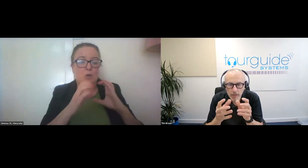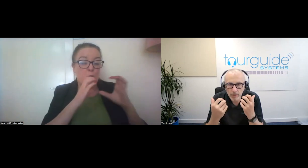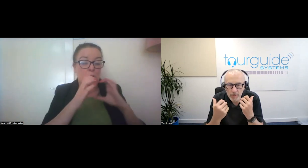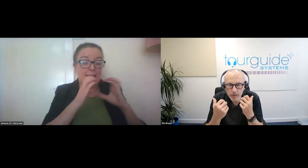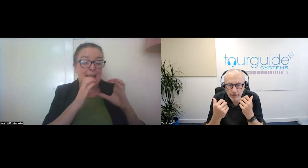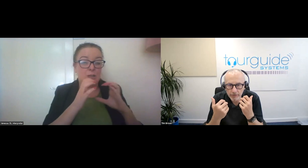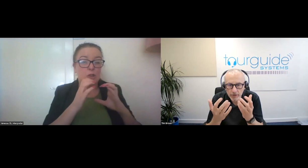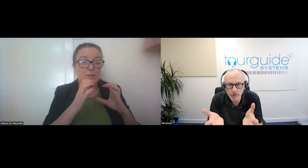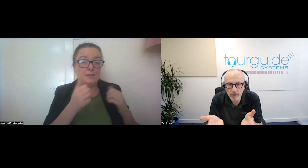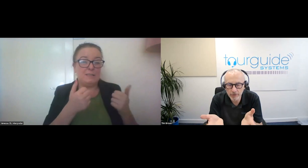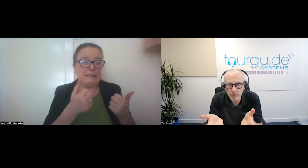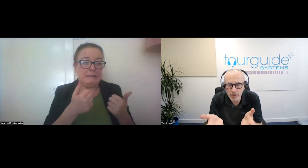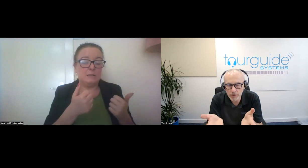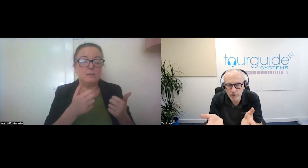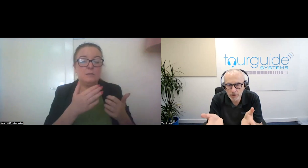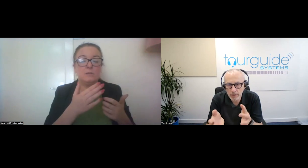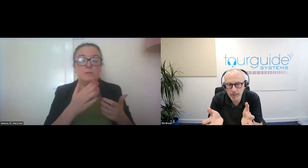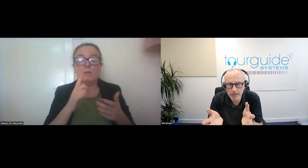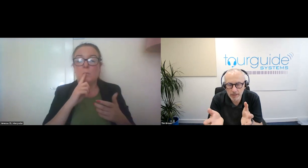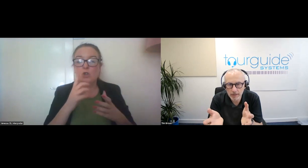You have a pair of headphones, you have an audio source, that's it.